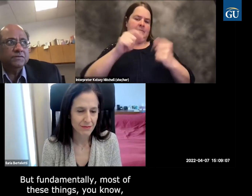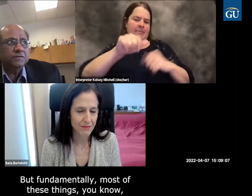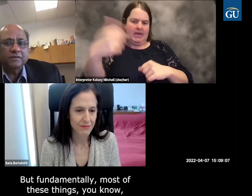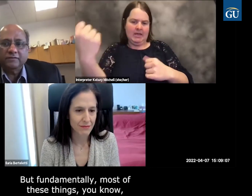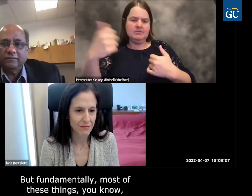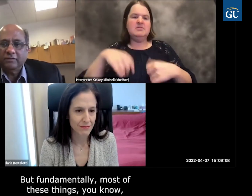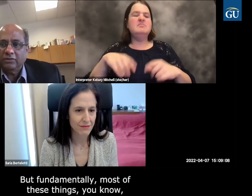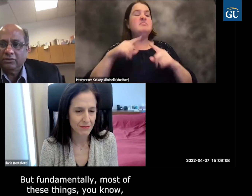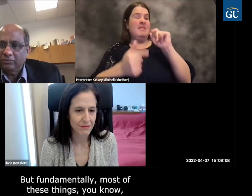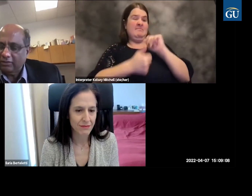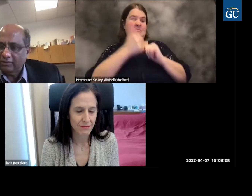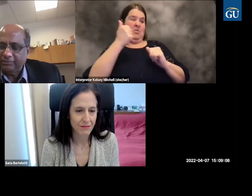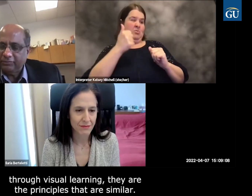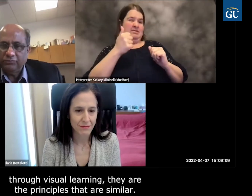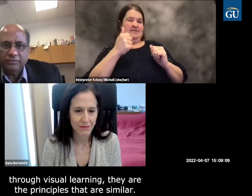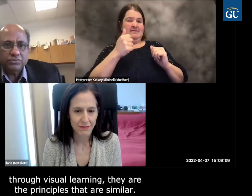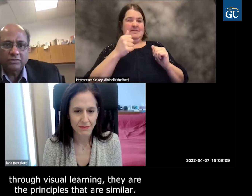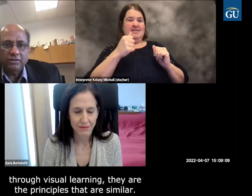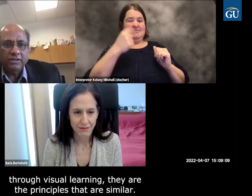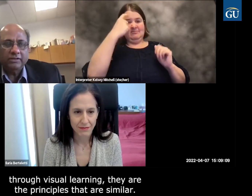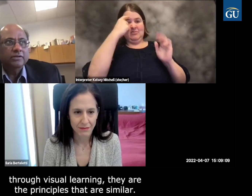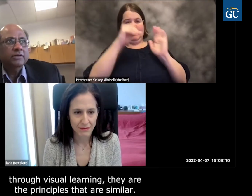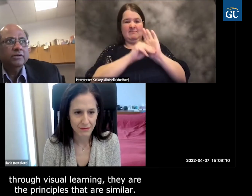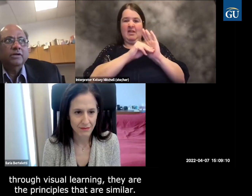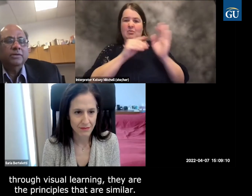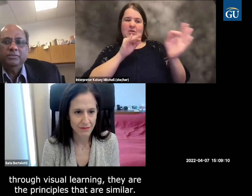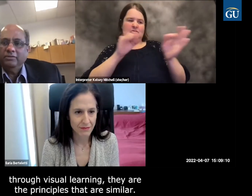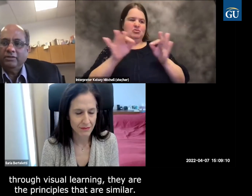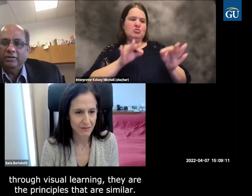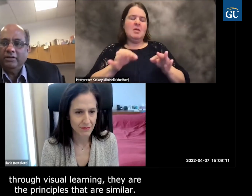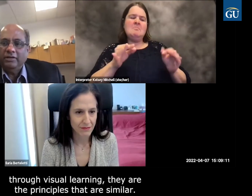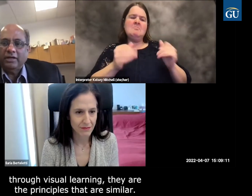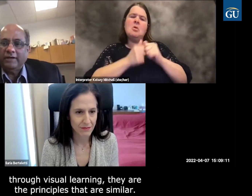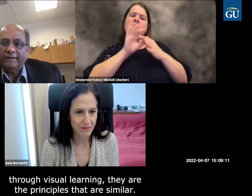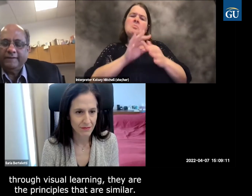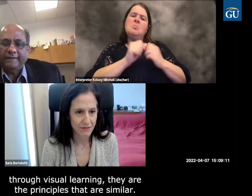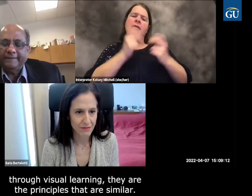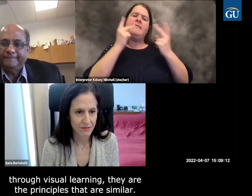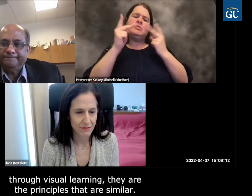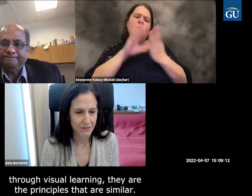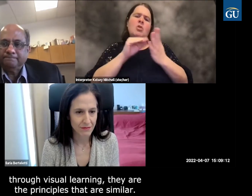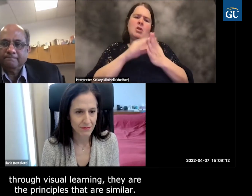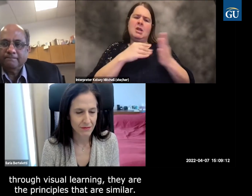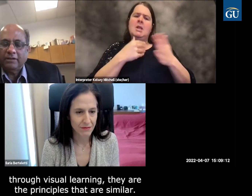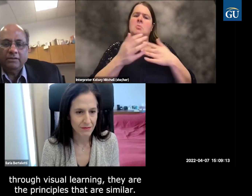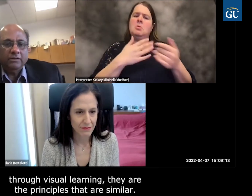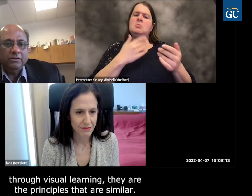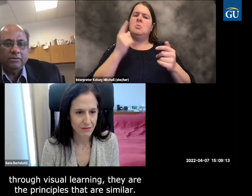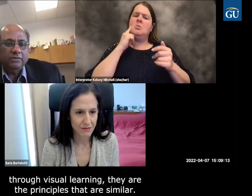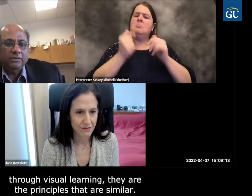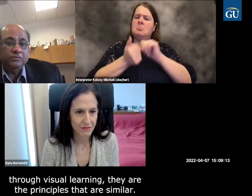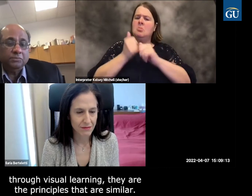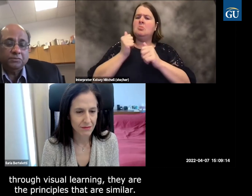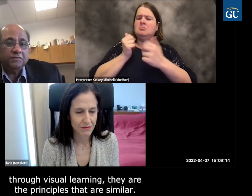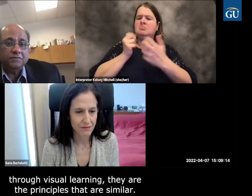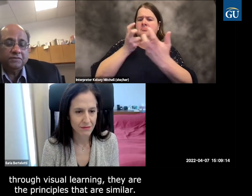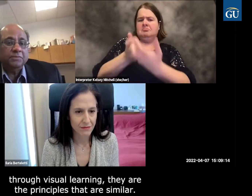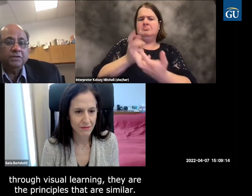things you know uh through visual learning um they are um